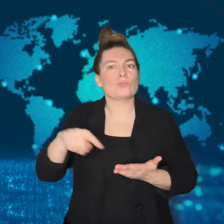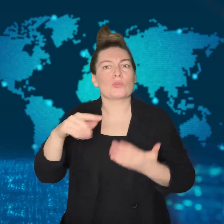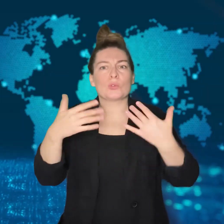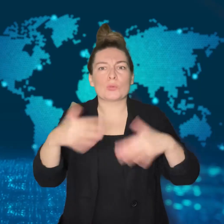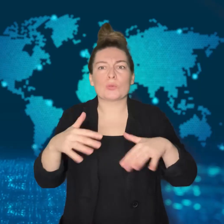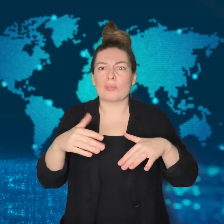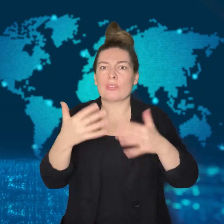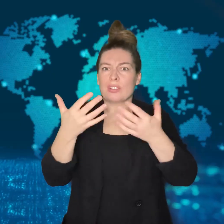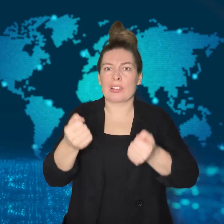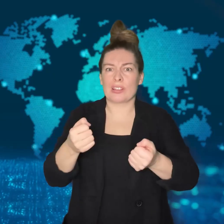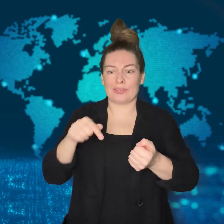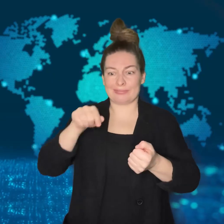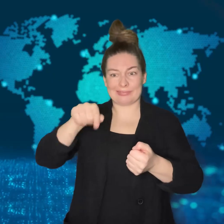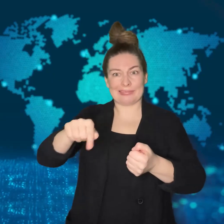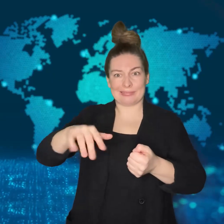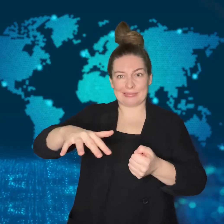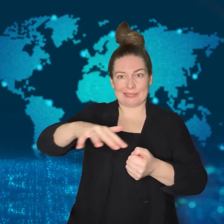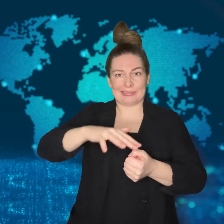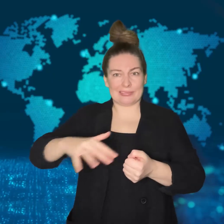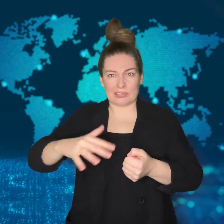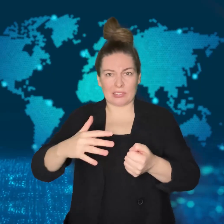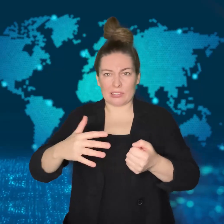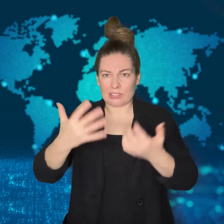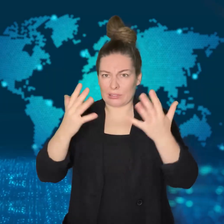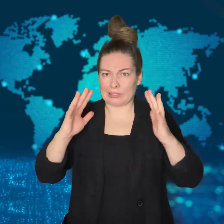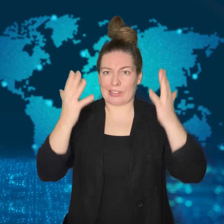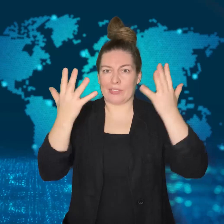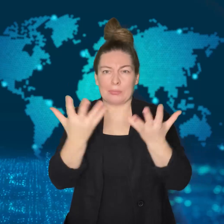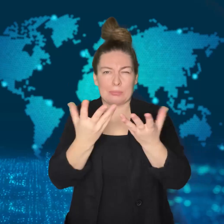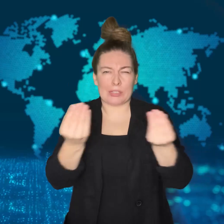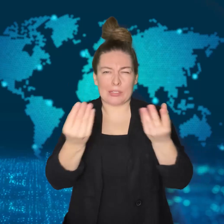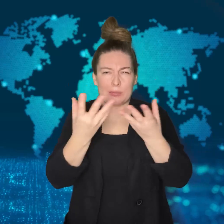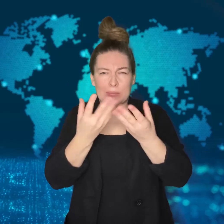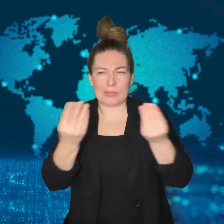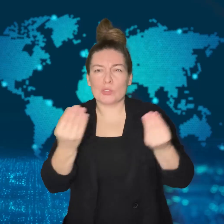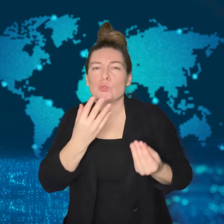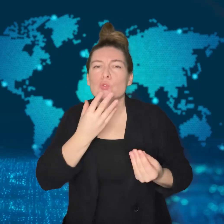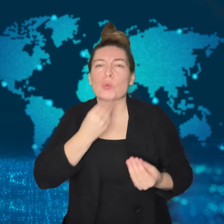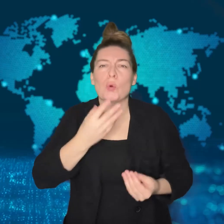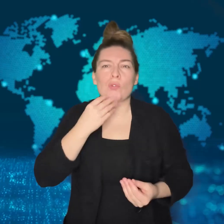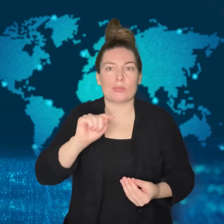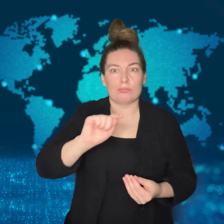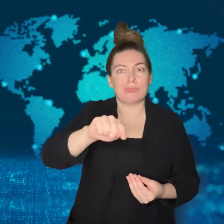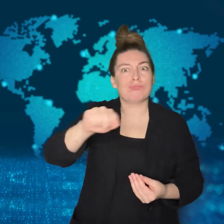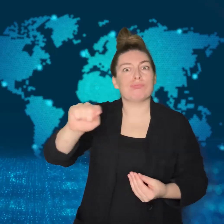the synagogue itself.